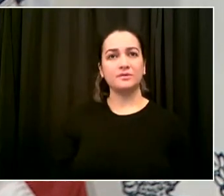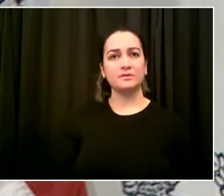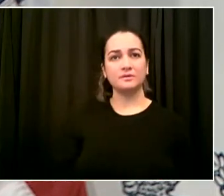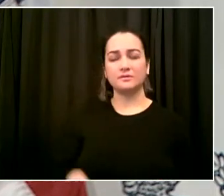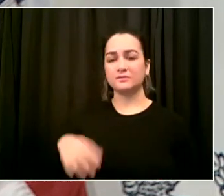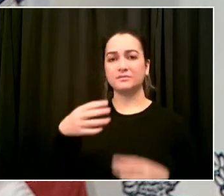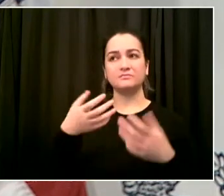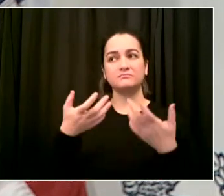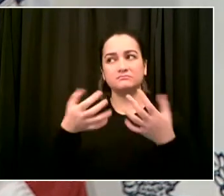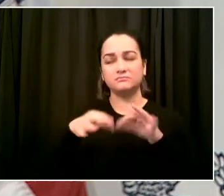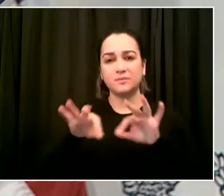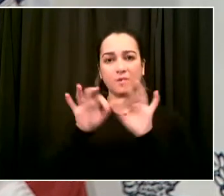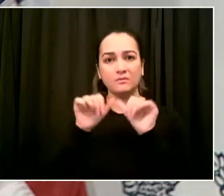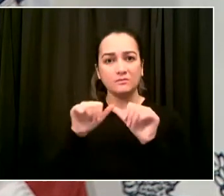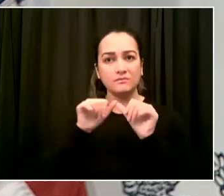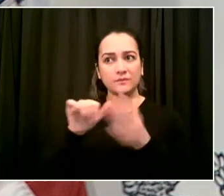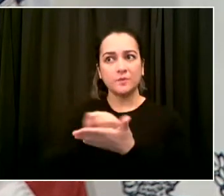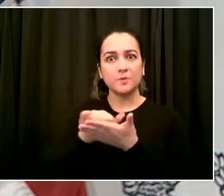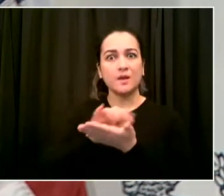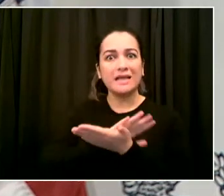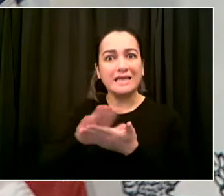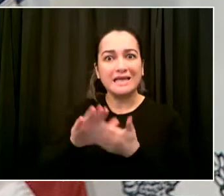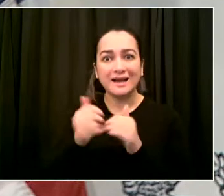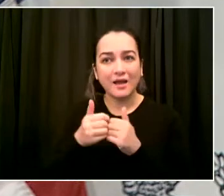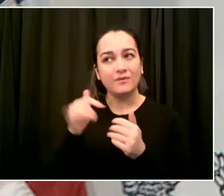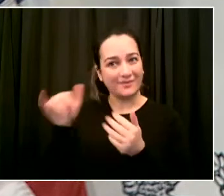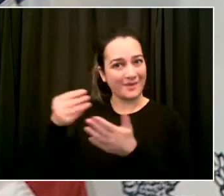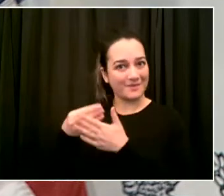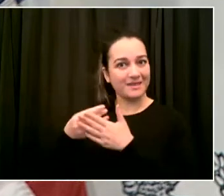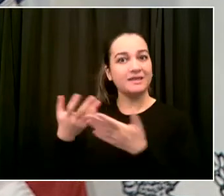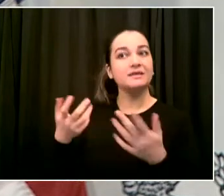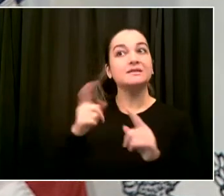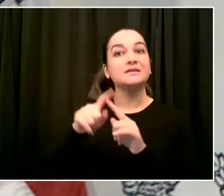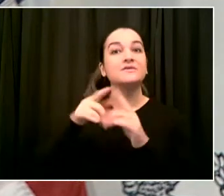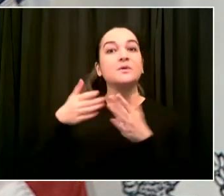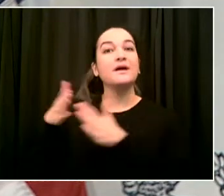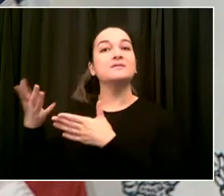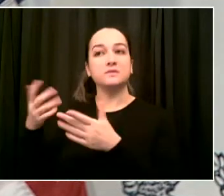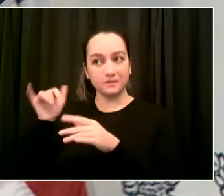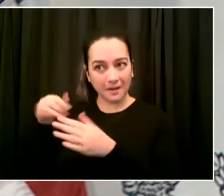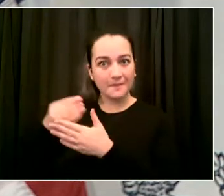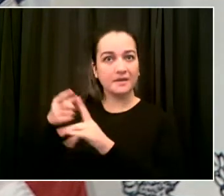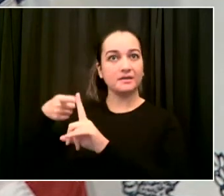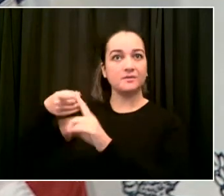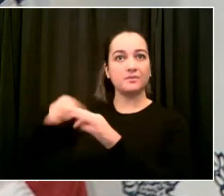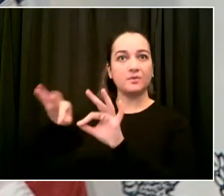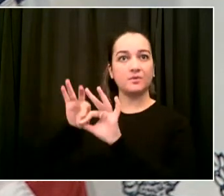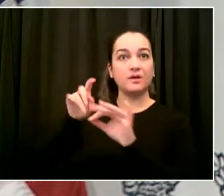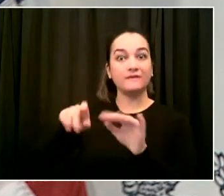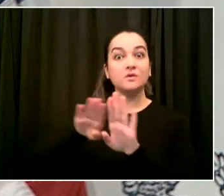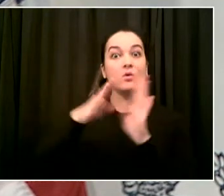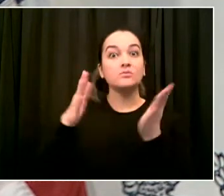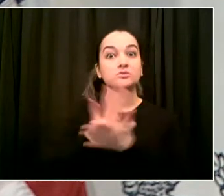SCHOOLS UP STRONG IN SEPTEMBER. MAKING THE CITY CLEANER AND SAFER, ALL THE THINGS THAT ARE FOUNDATION FOR